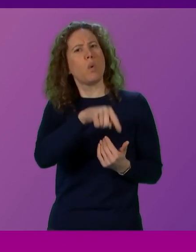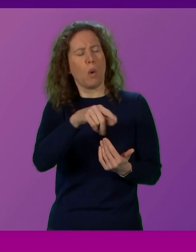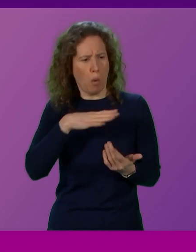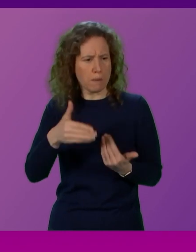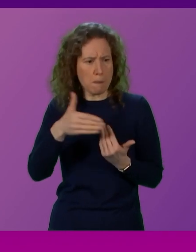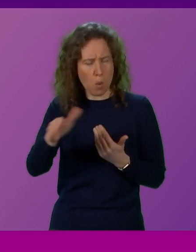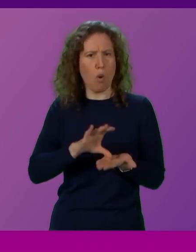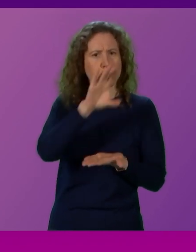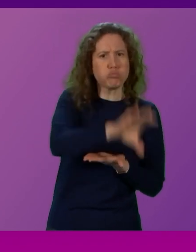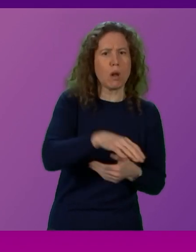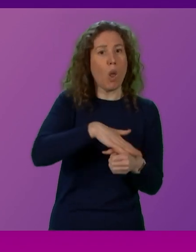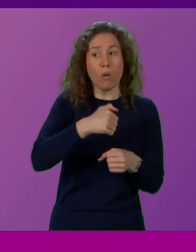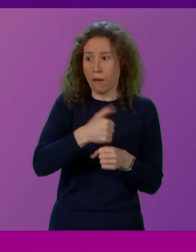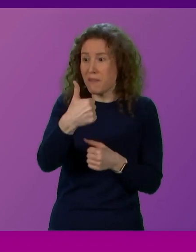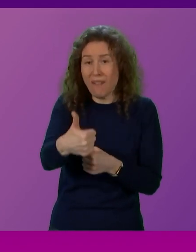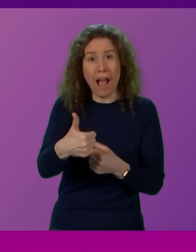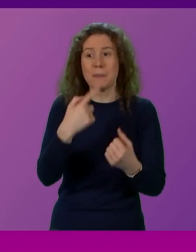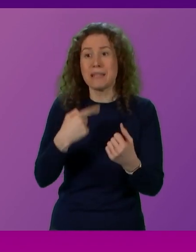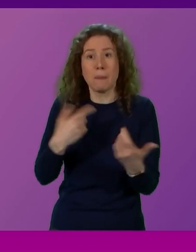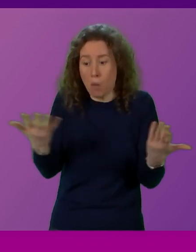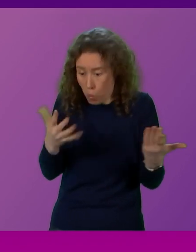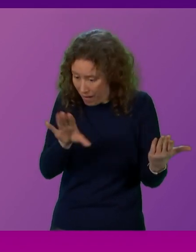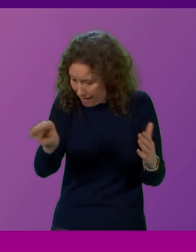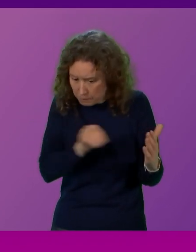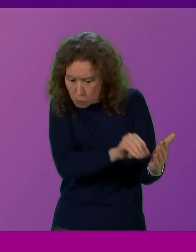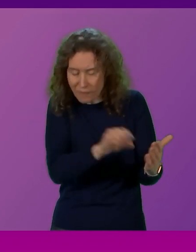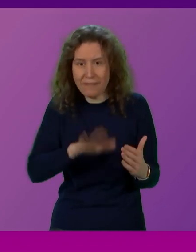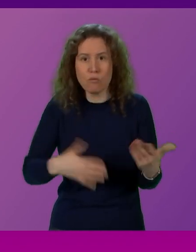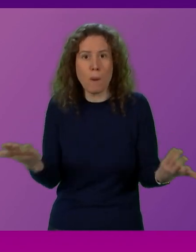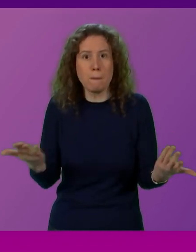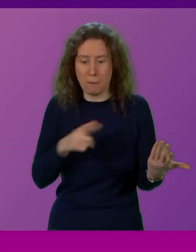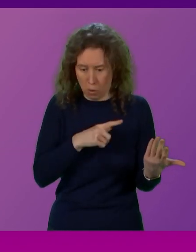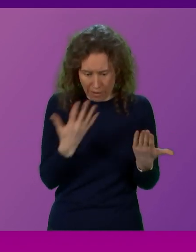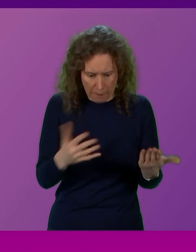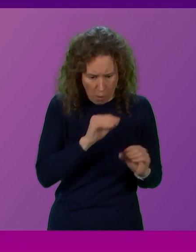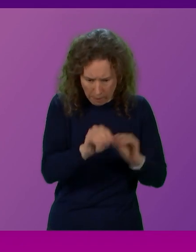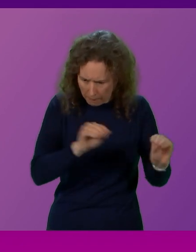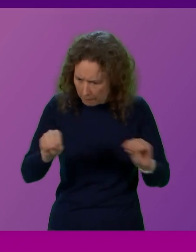that, let him bring forward that proposal but also tell us—because there is no unallocated